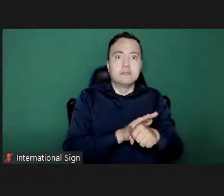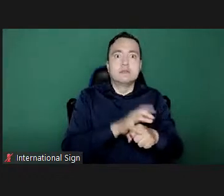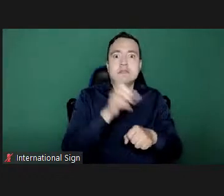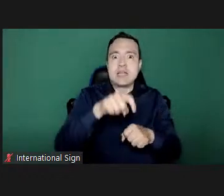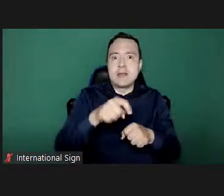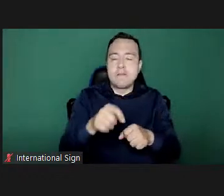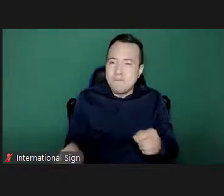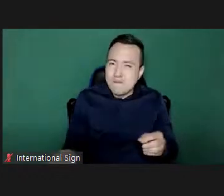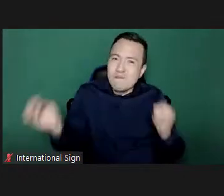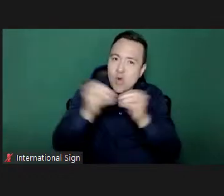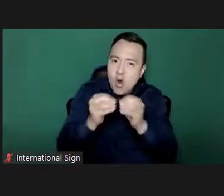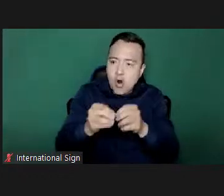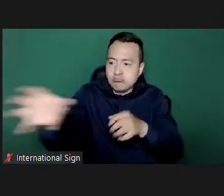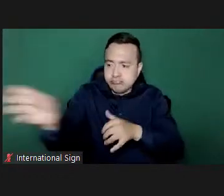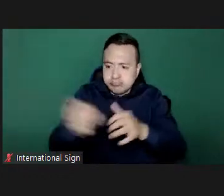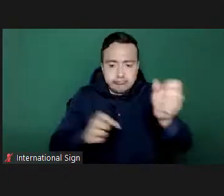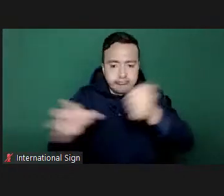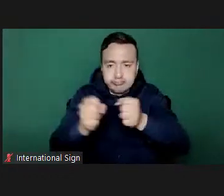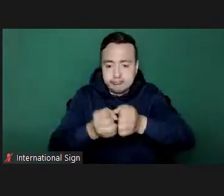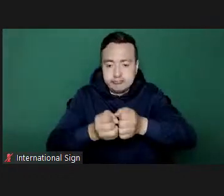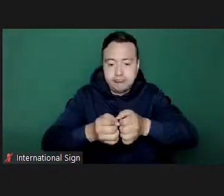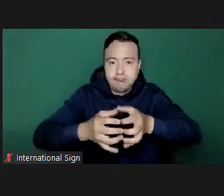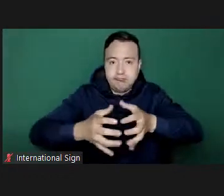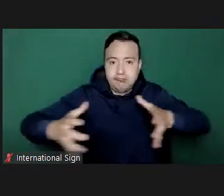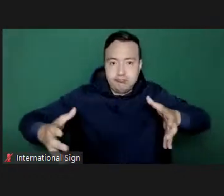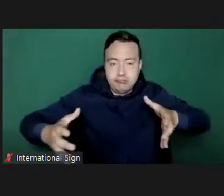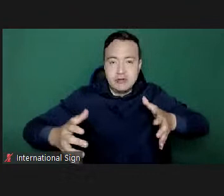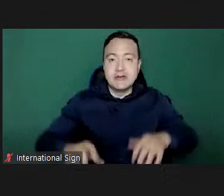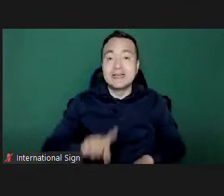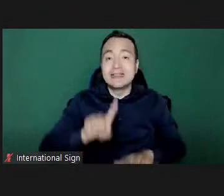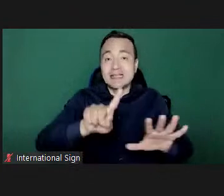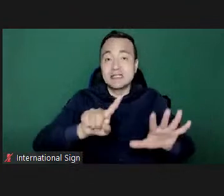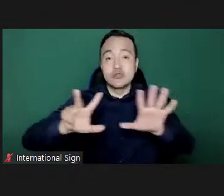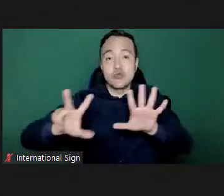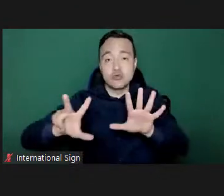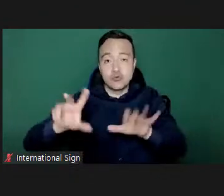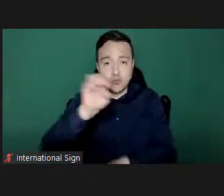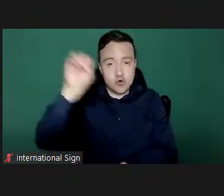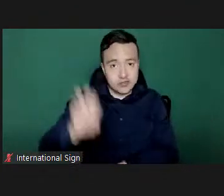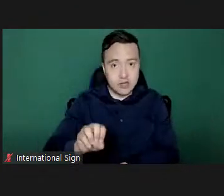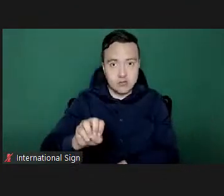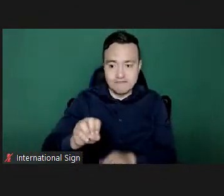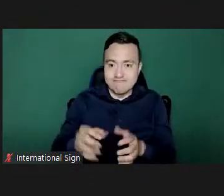We created more positions for nurses. We hired additional doctors.